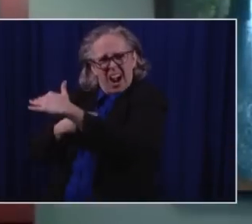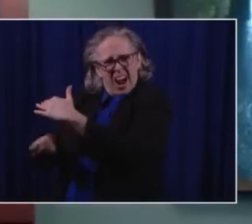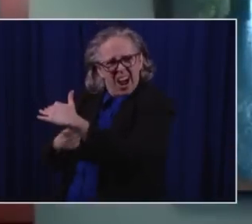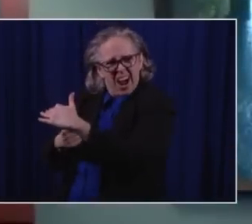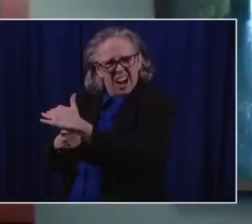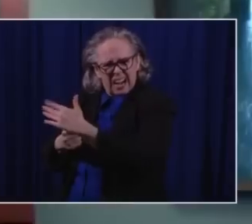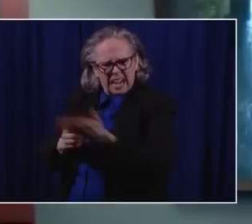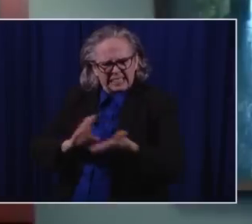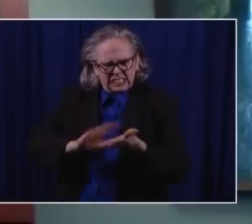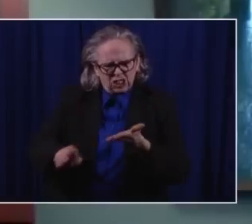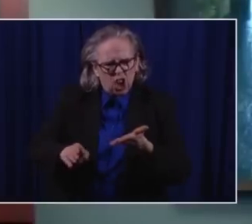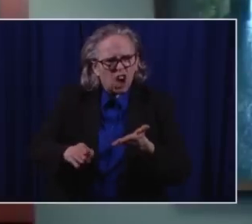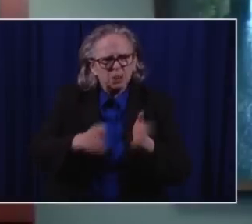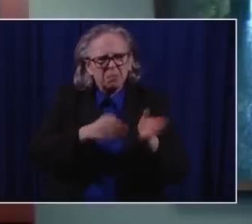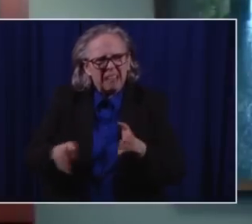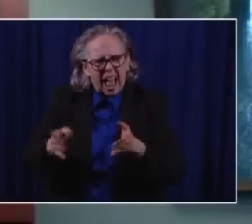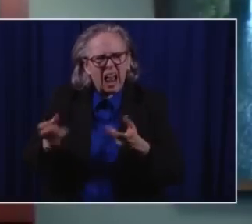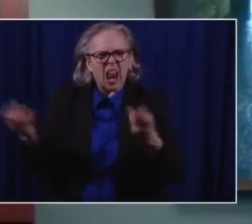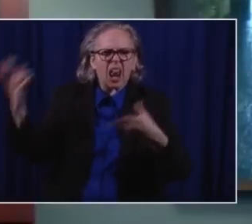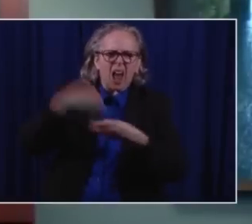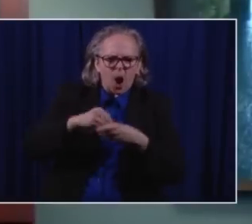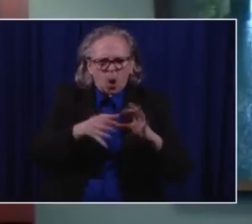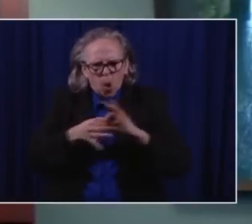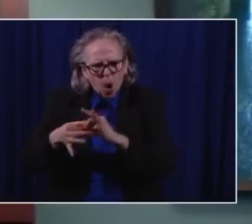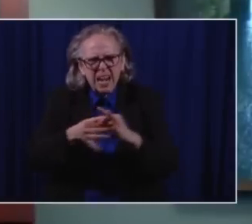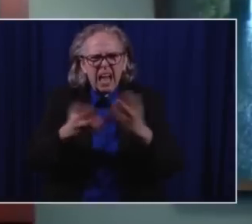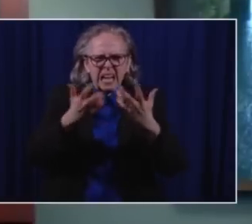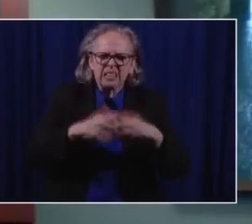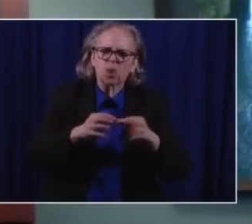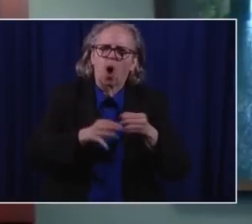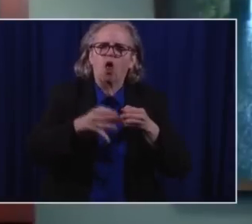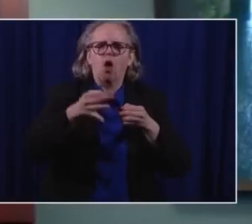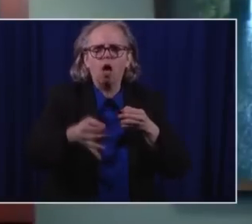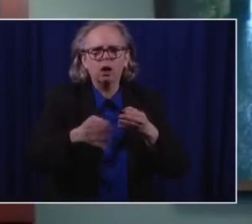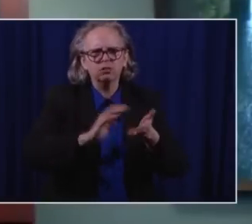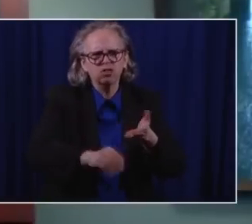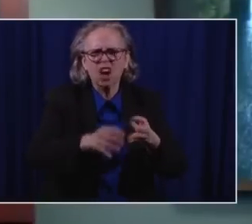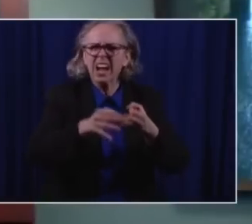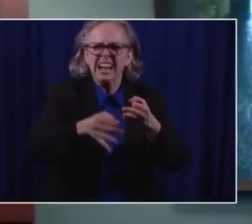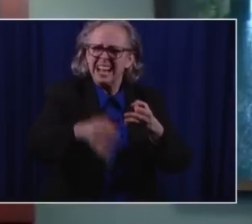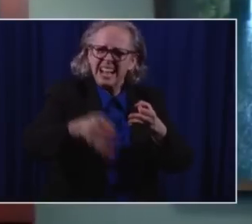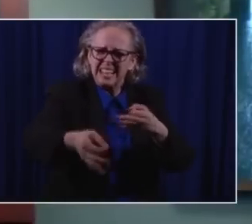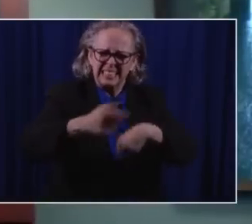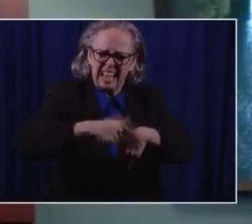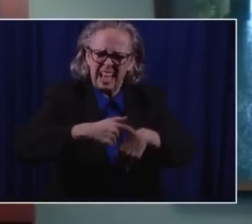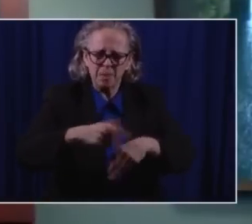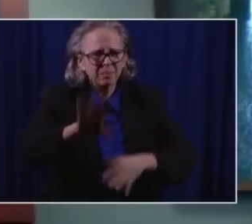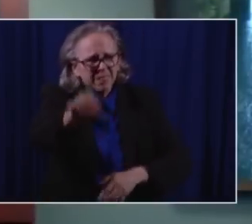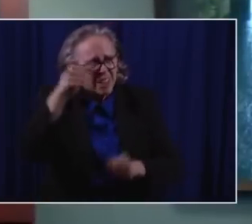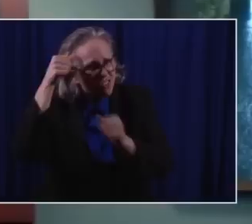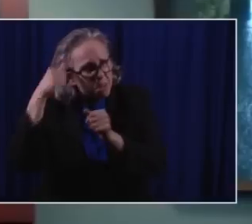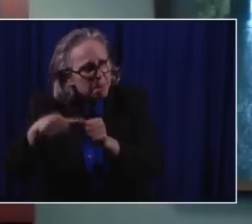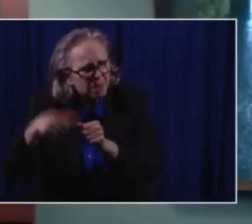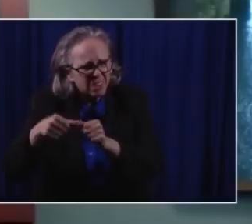in patients site is filling up. But we're not able to discharge commensurate with the number of patients that are presenting to